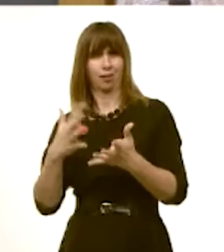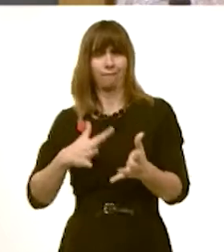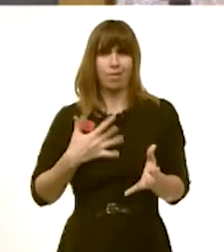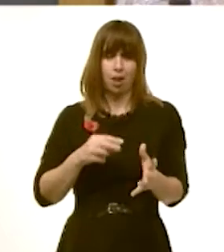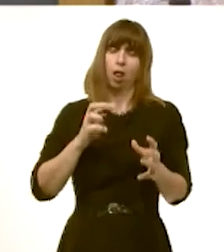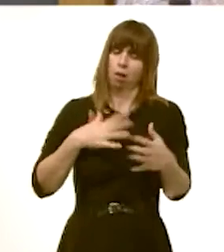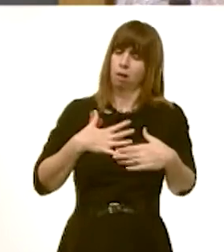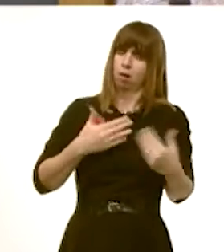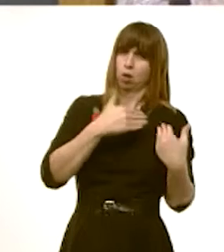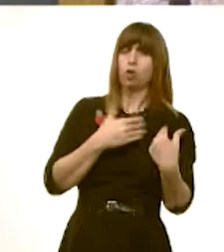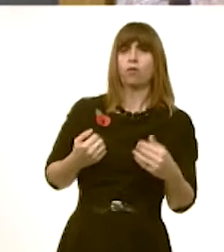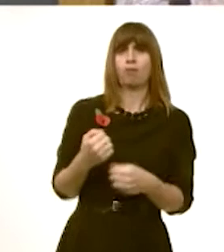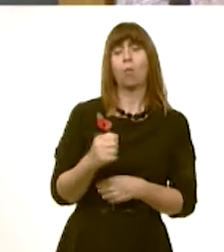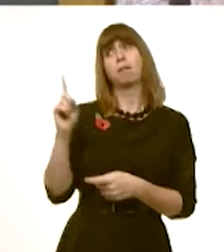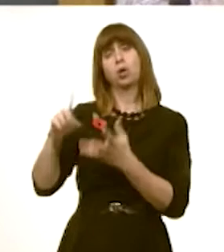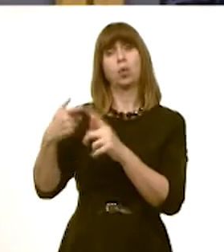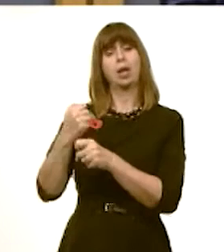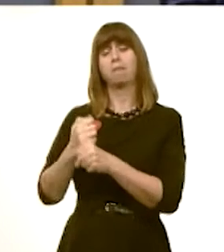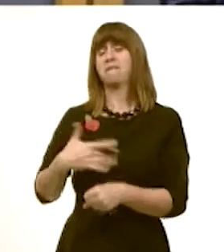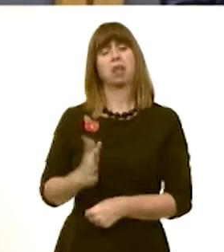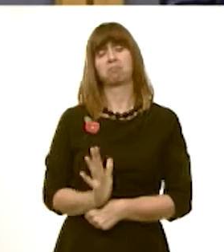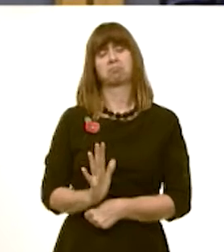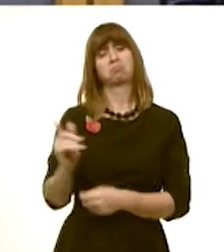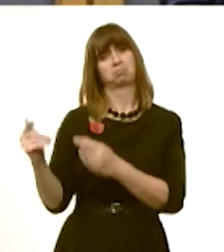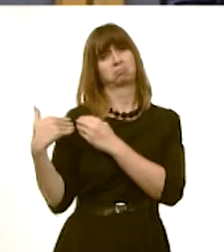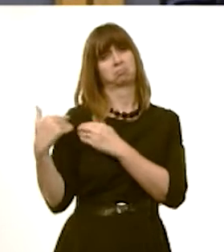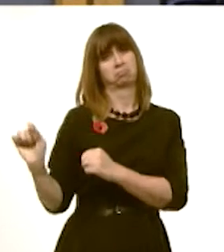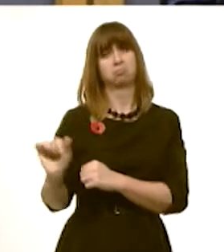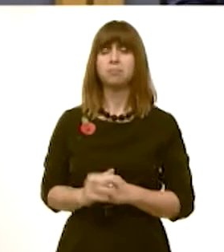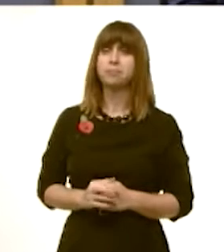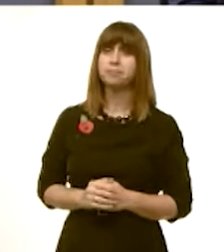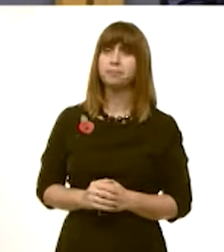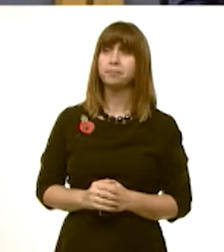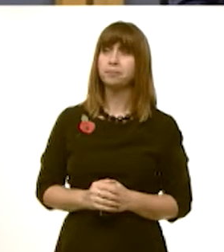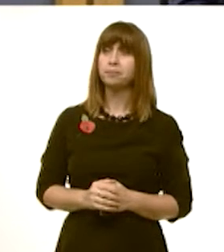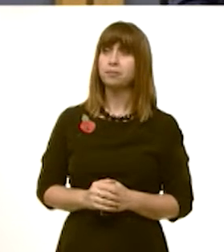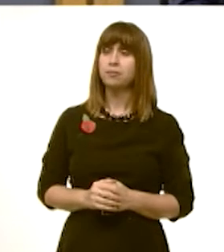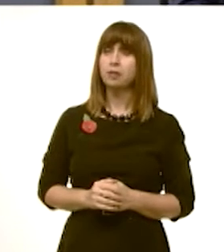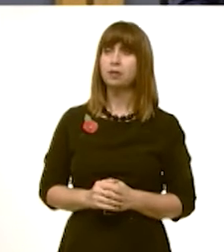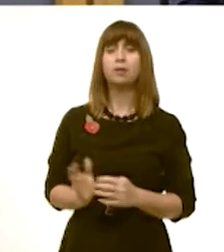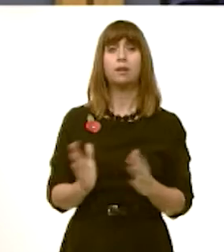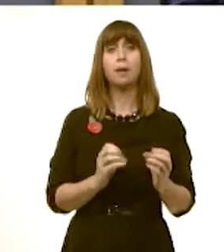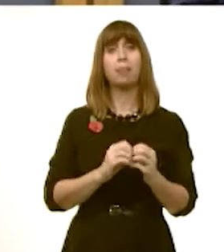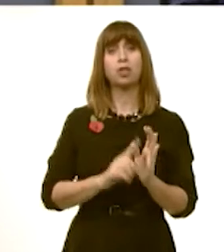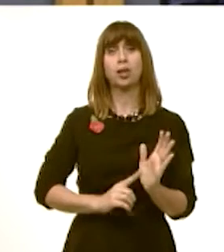that is not the view of the UK Government at present. Y Llywydd / The Presiding Officer: Question 5 was grouped with question 1, so we move to question 6, and that's from Bethan Jenkins. Bethan Jenkins: 6.